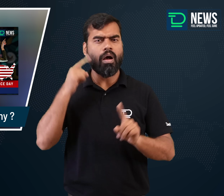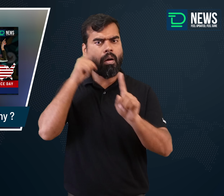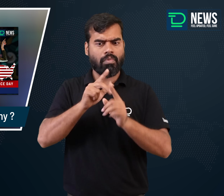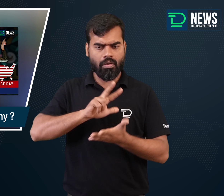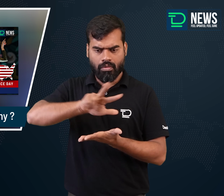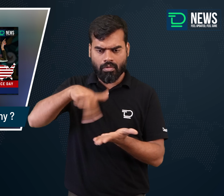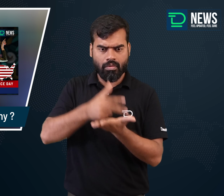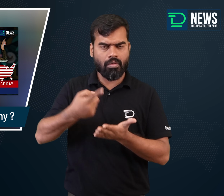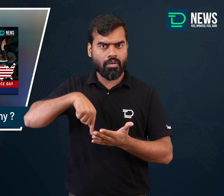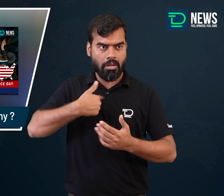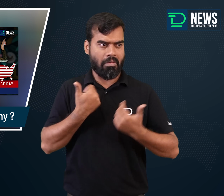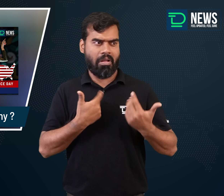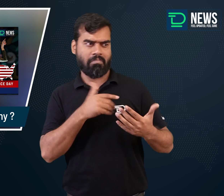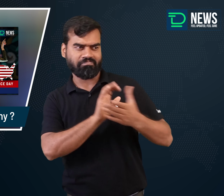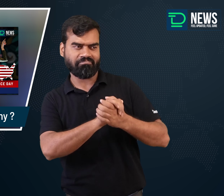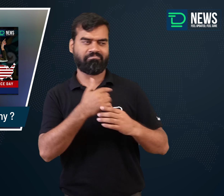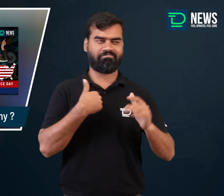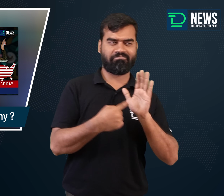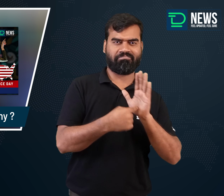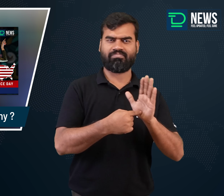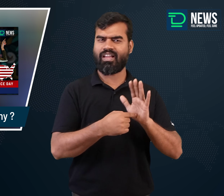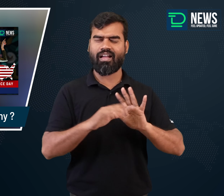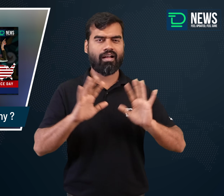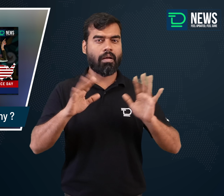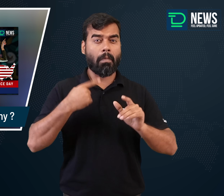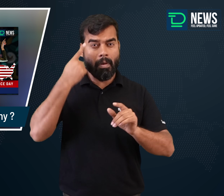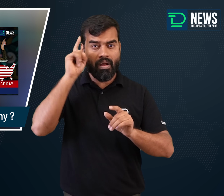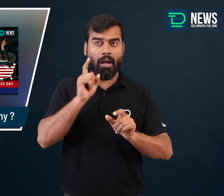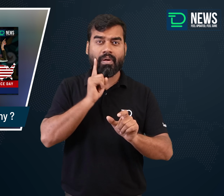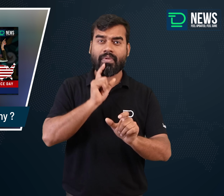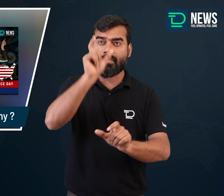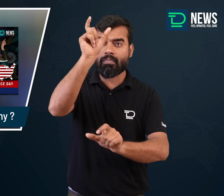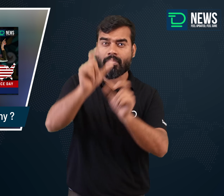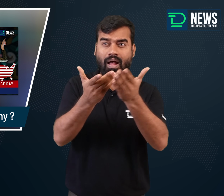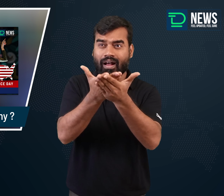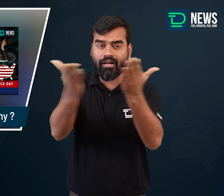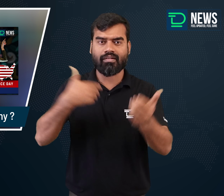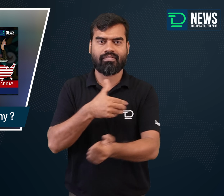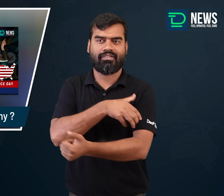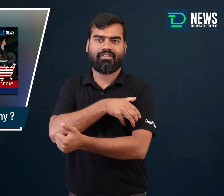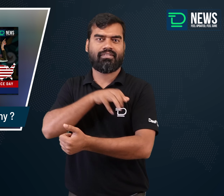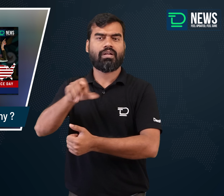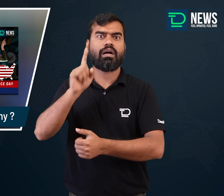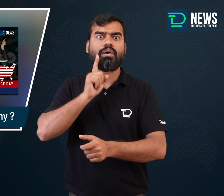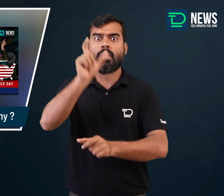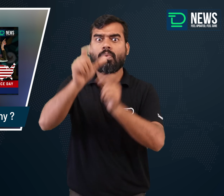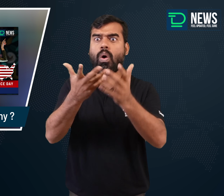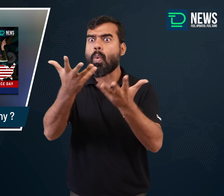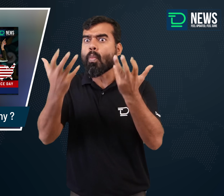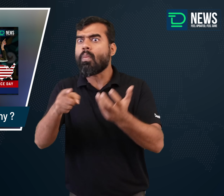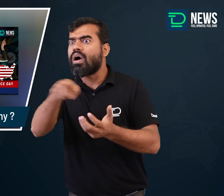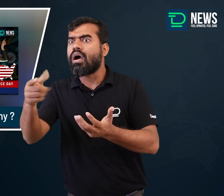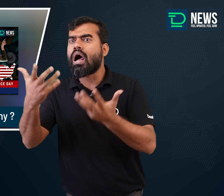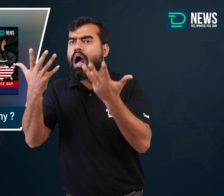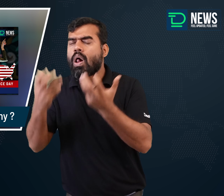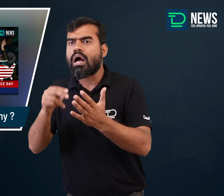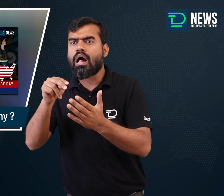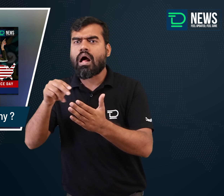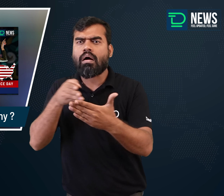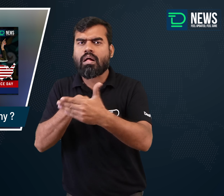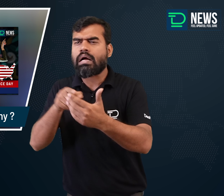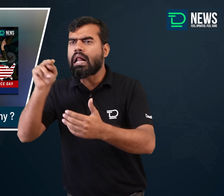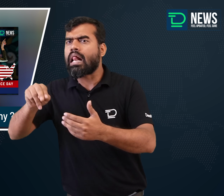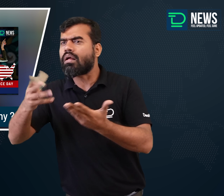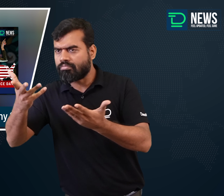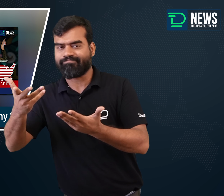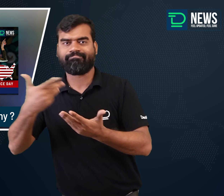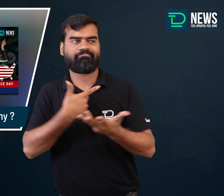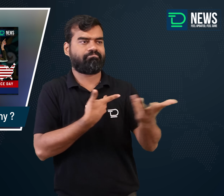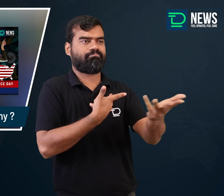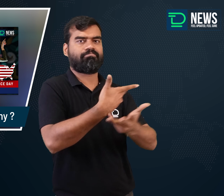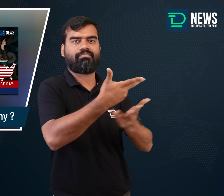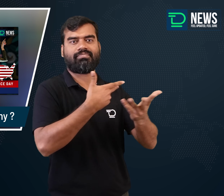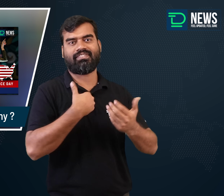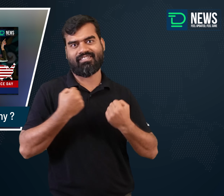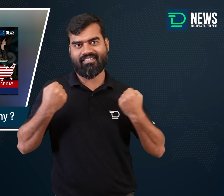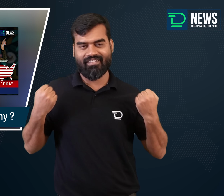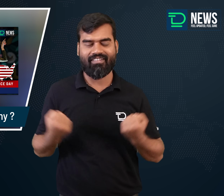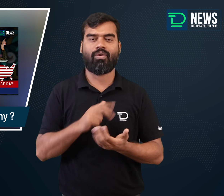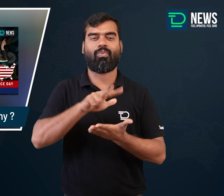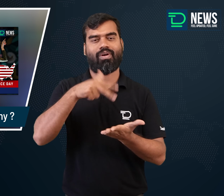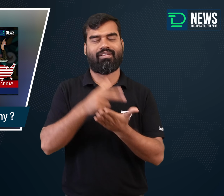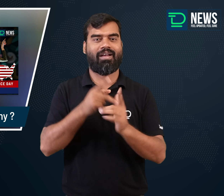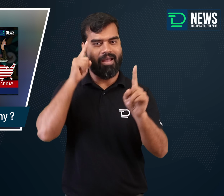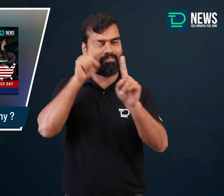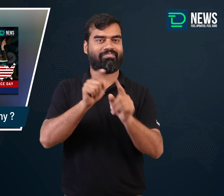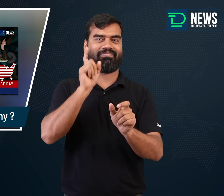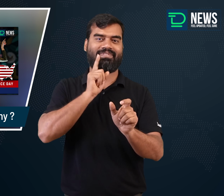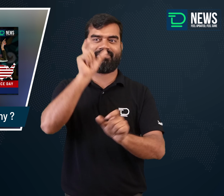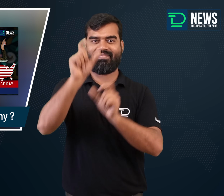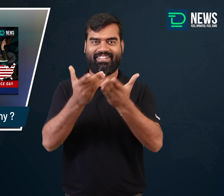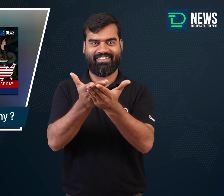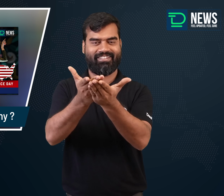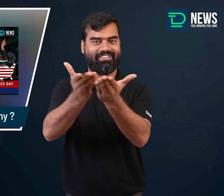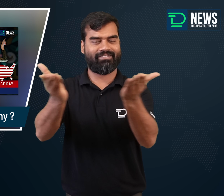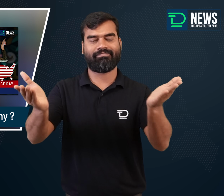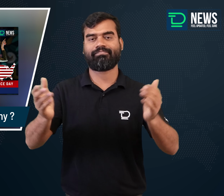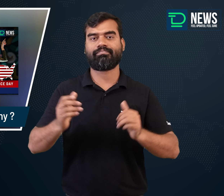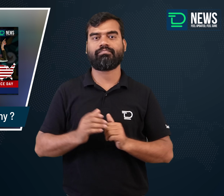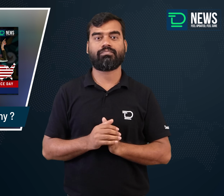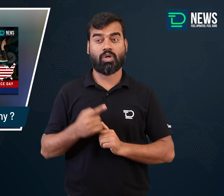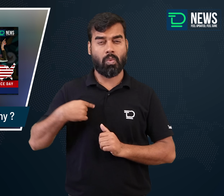Deaf talks work meaningful for Deaf empowerment.